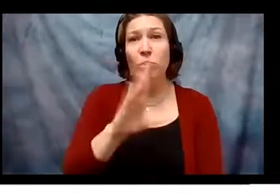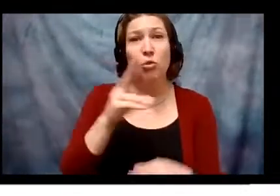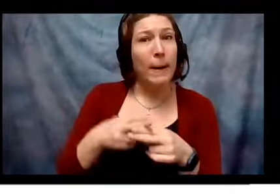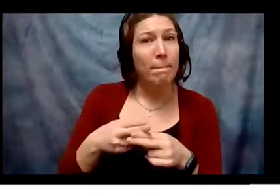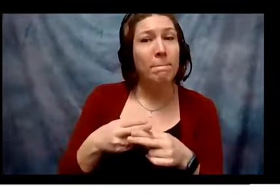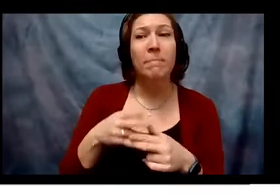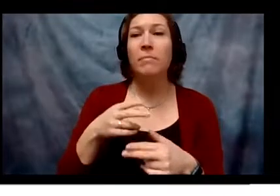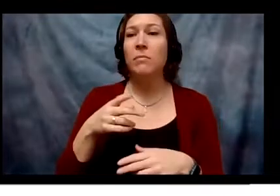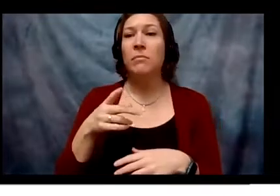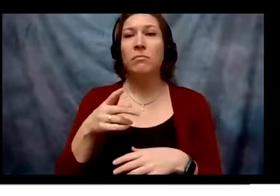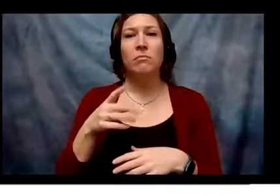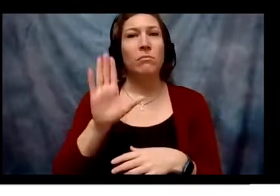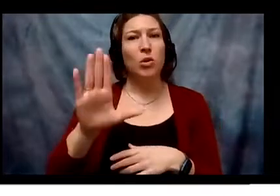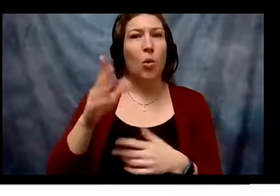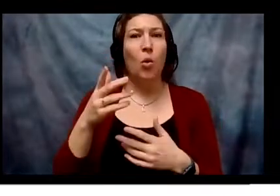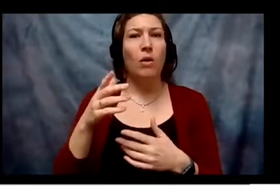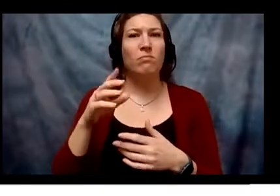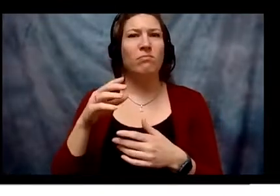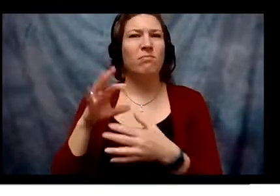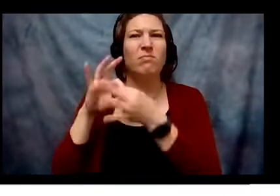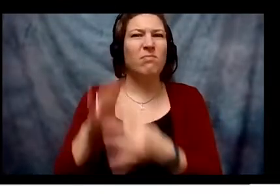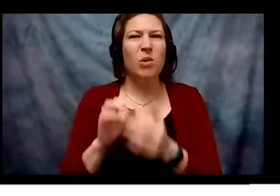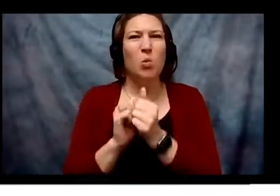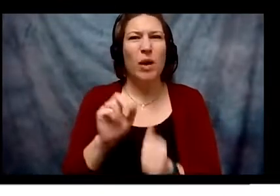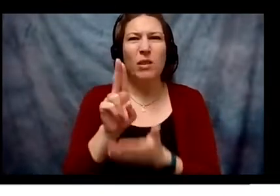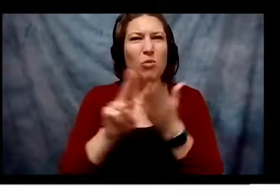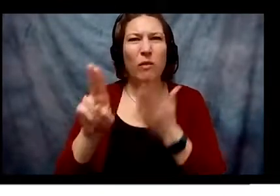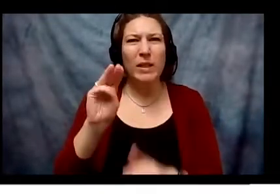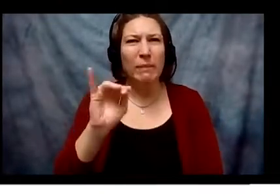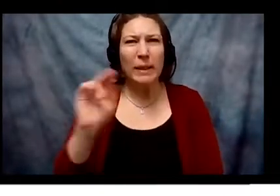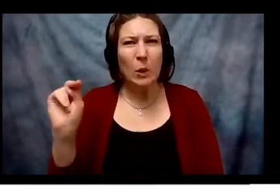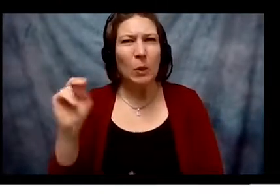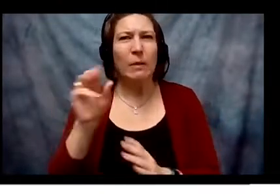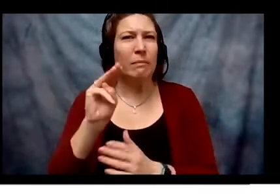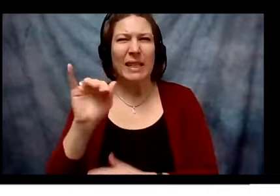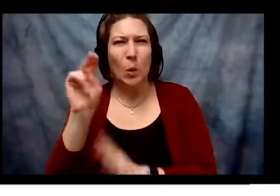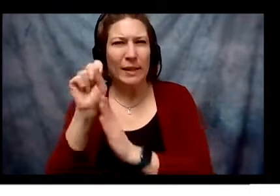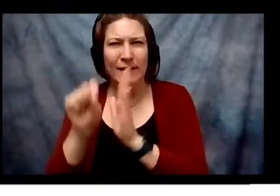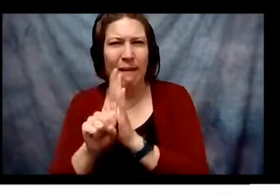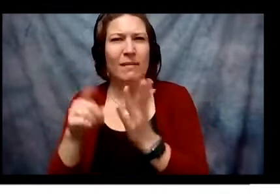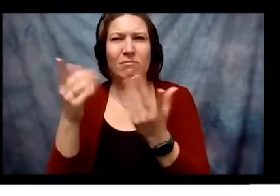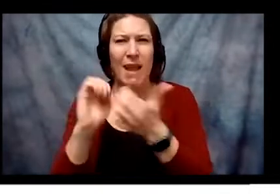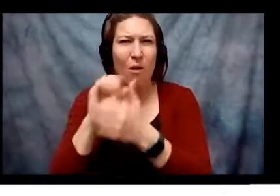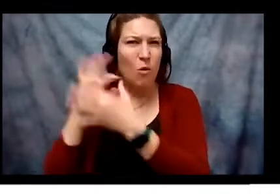campus affiliation, And one thing you love to do or feel passionate about.